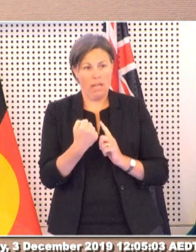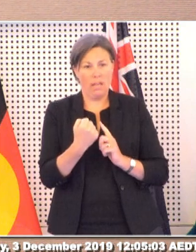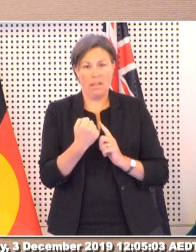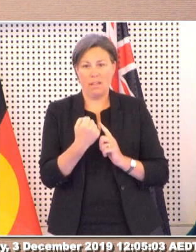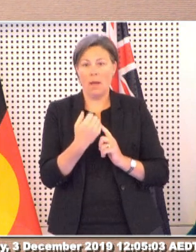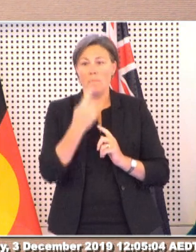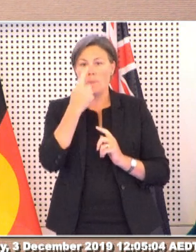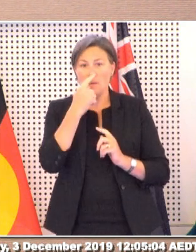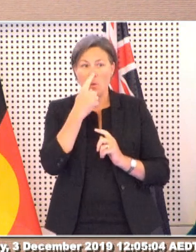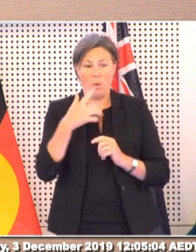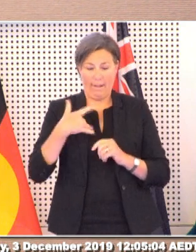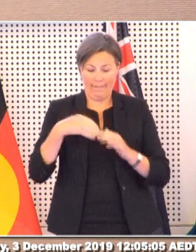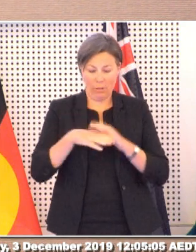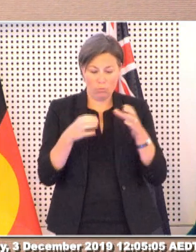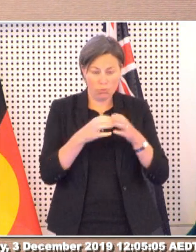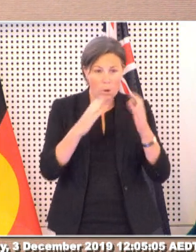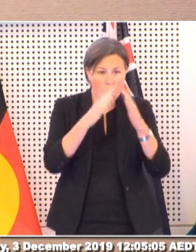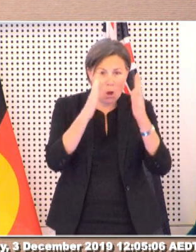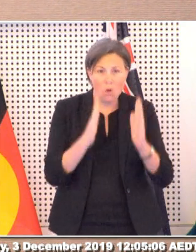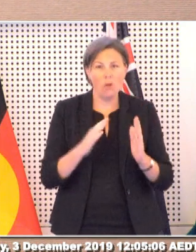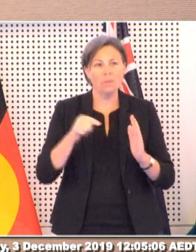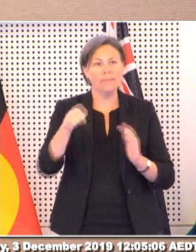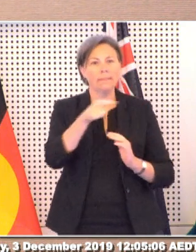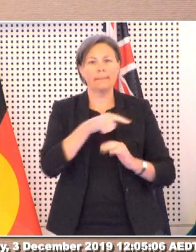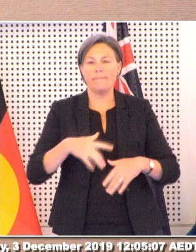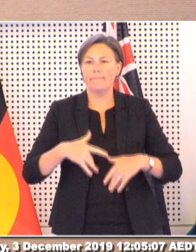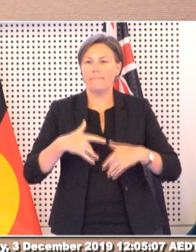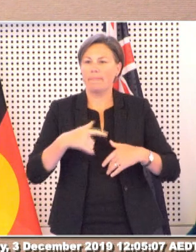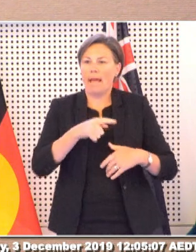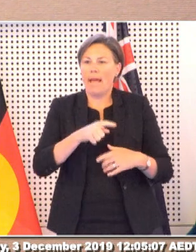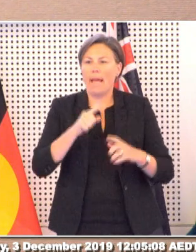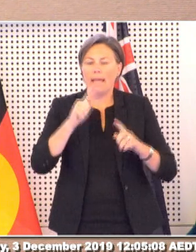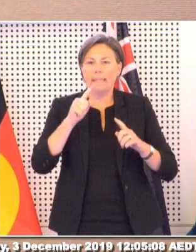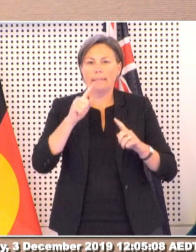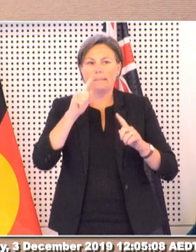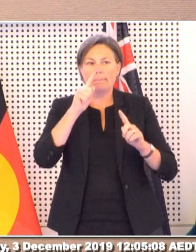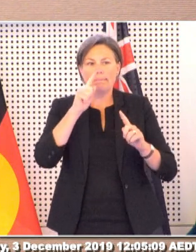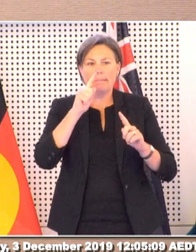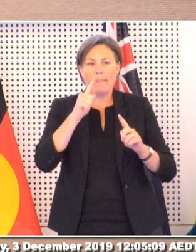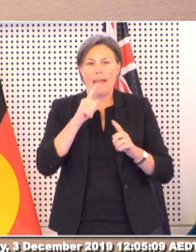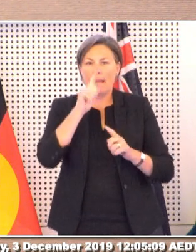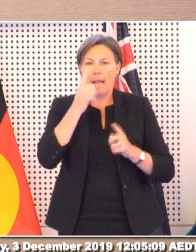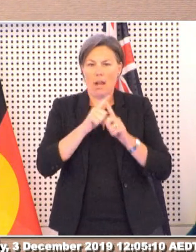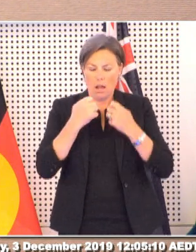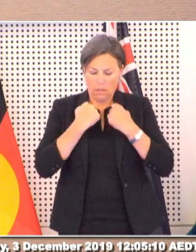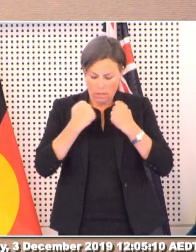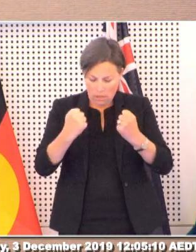people lived seemed to have no capacity to recognise the accumulating chronic abuses